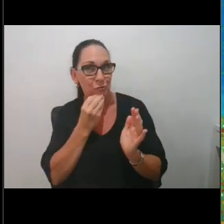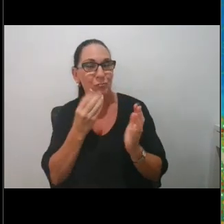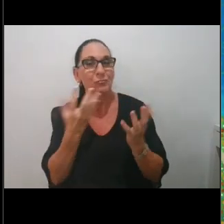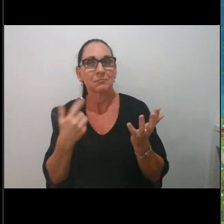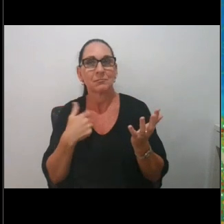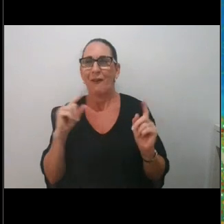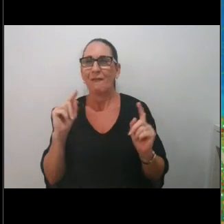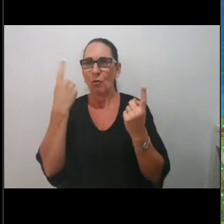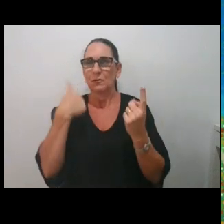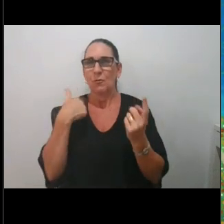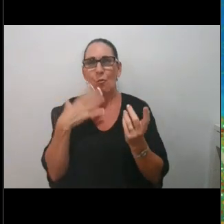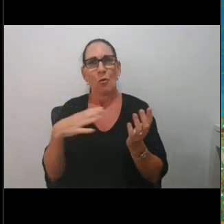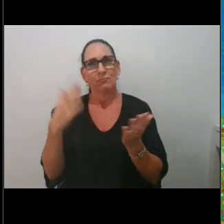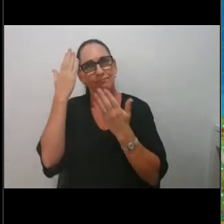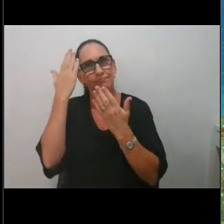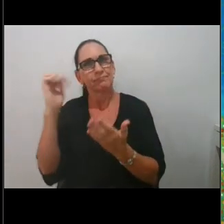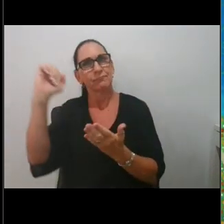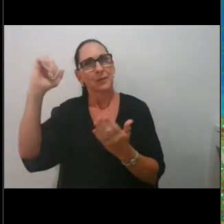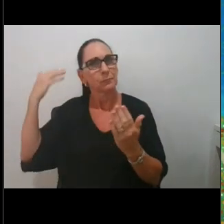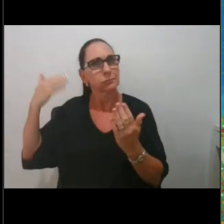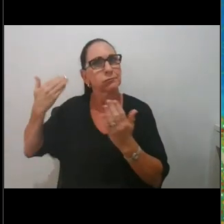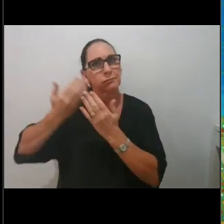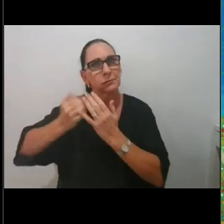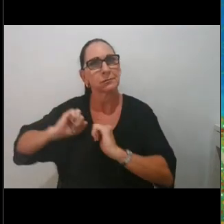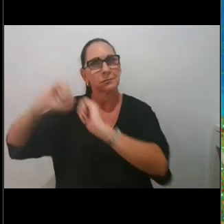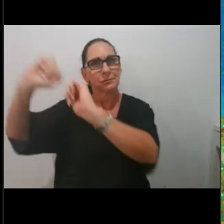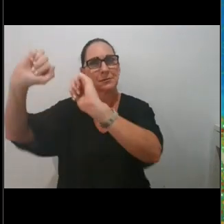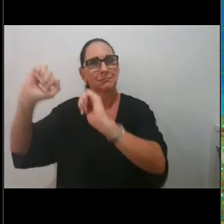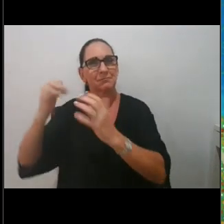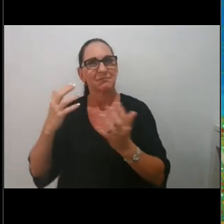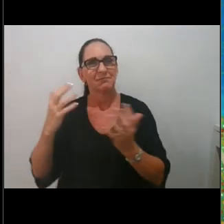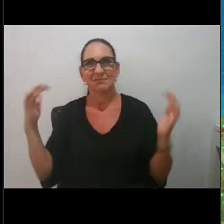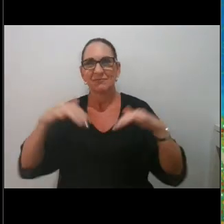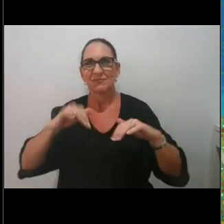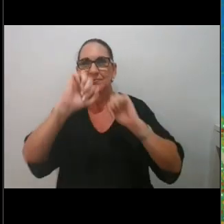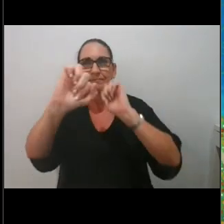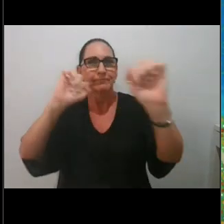traditional owners on the lands on which we all meet which we all come from today we pay